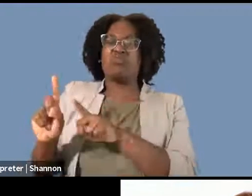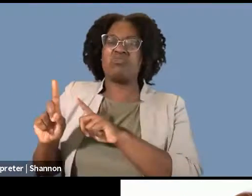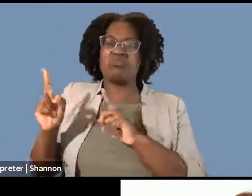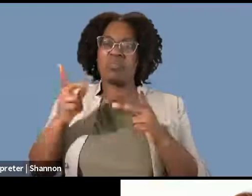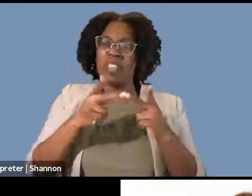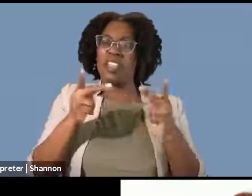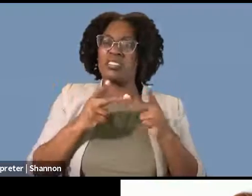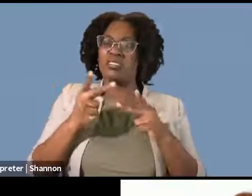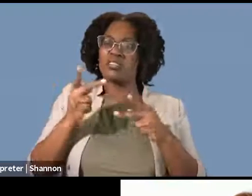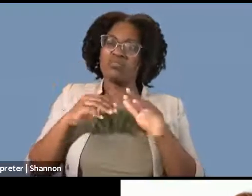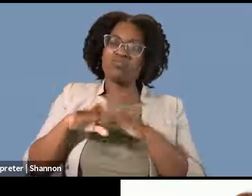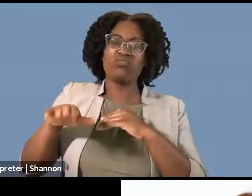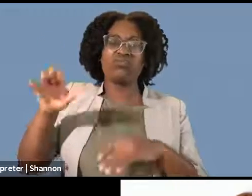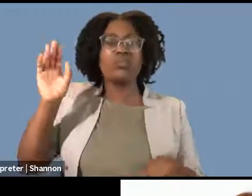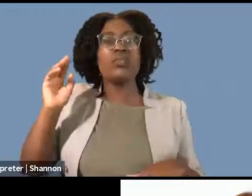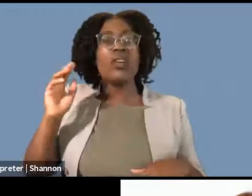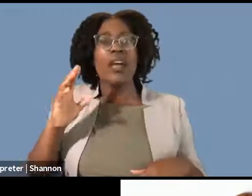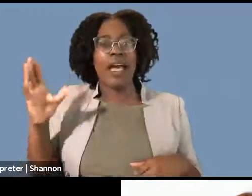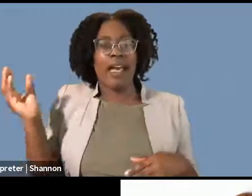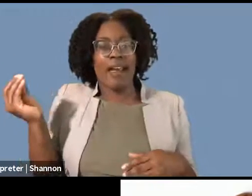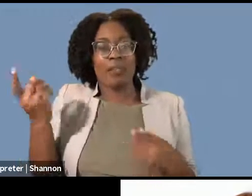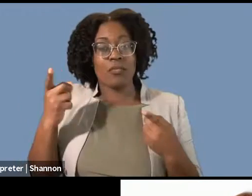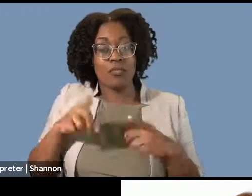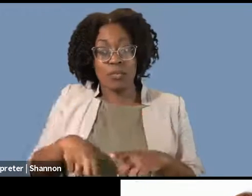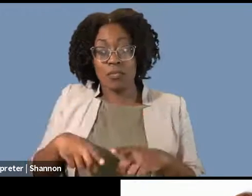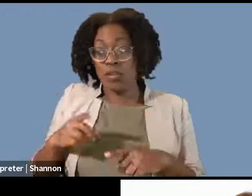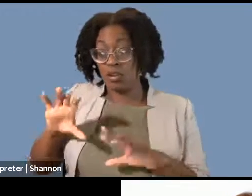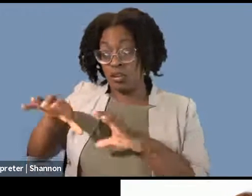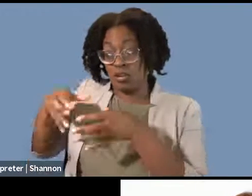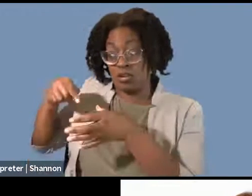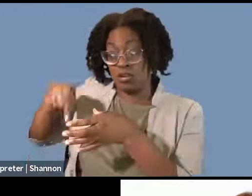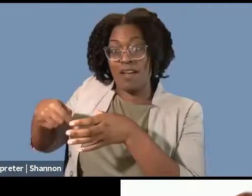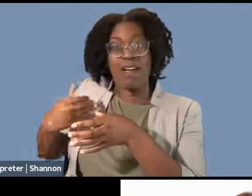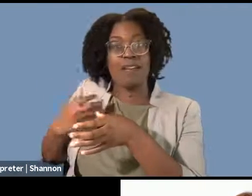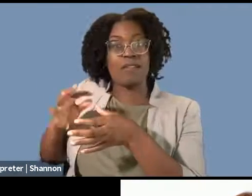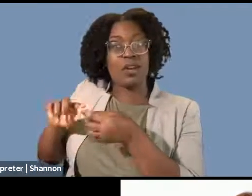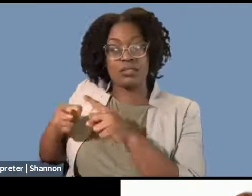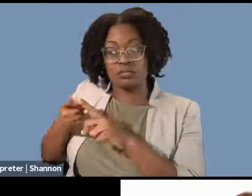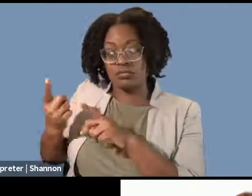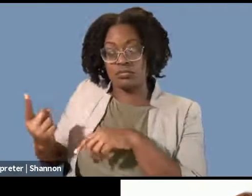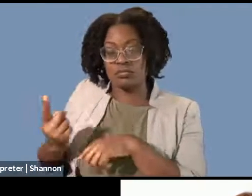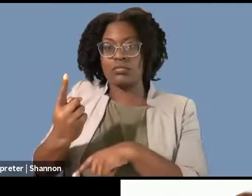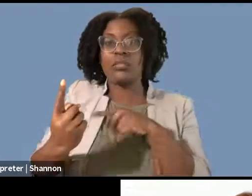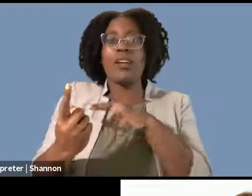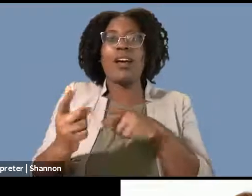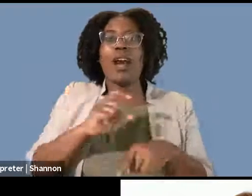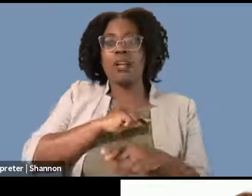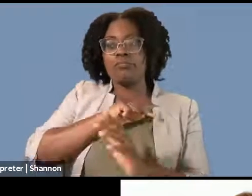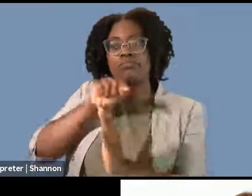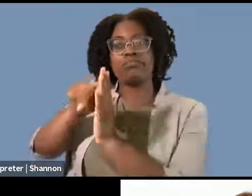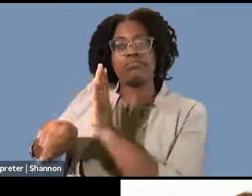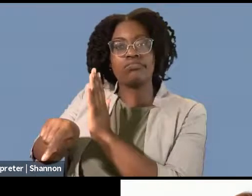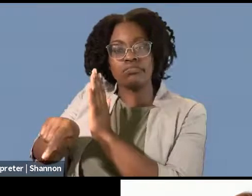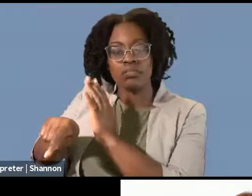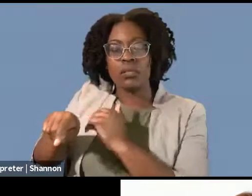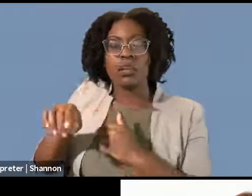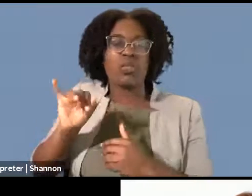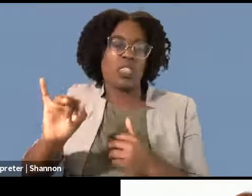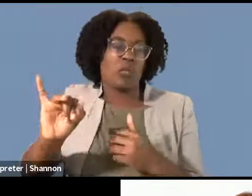their friends was eventually killed by the police. It opened my eyes. I happened to be in France the